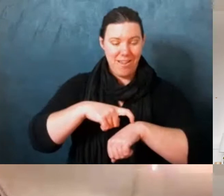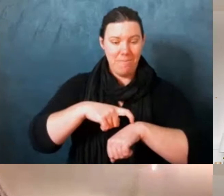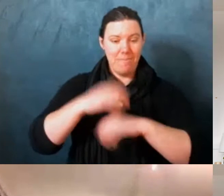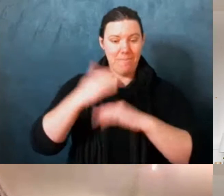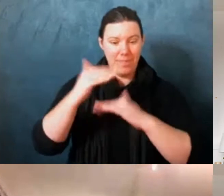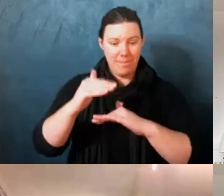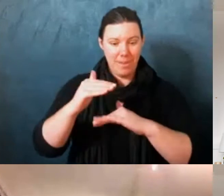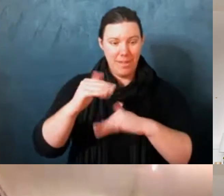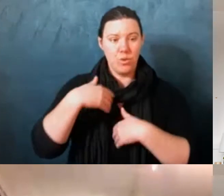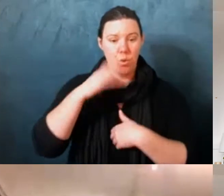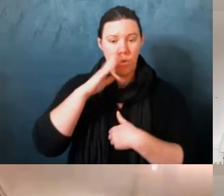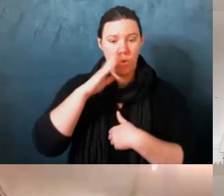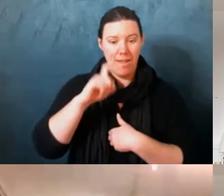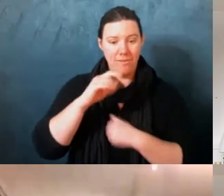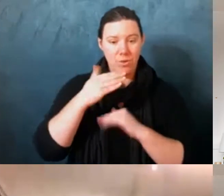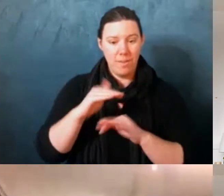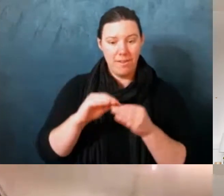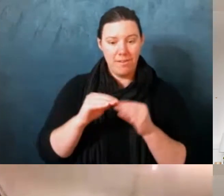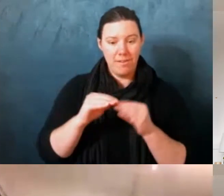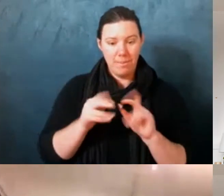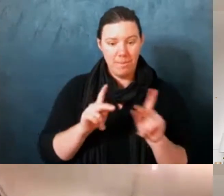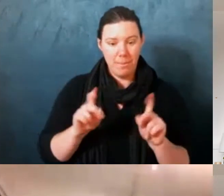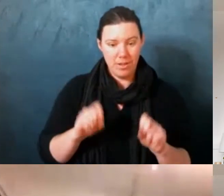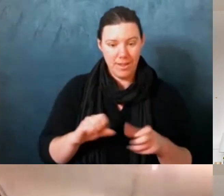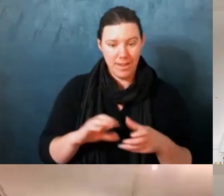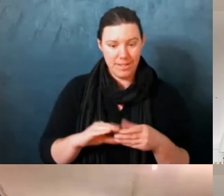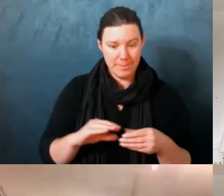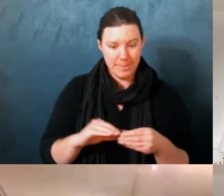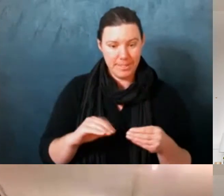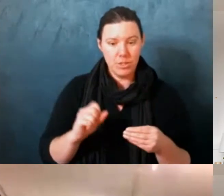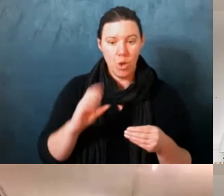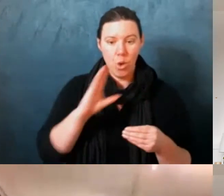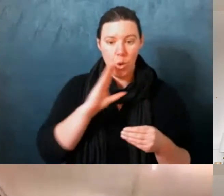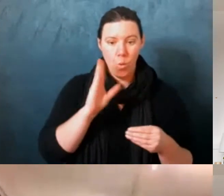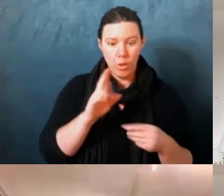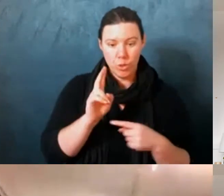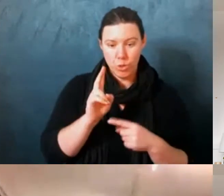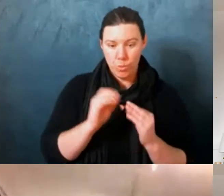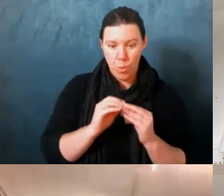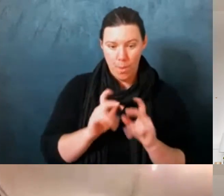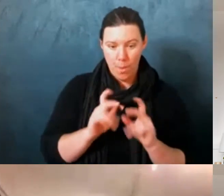So after, we'll do two more, and then I will encourage you guys